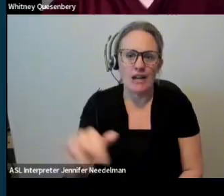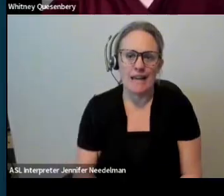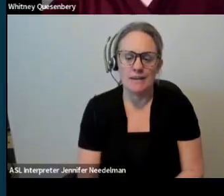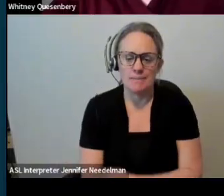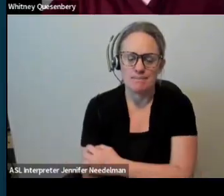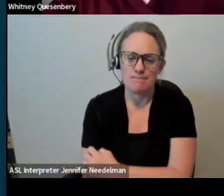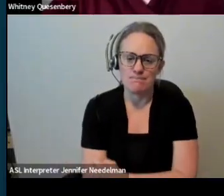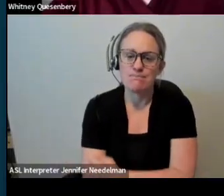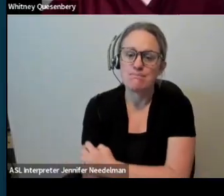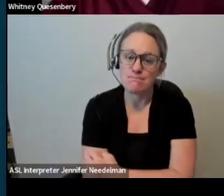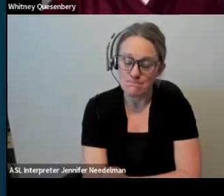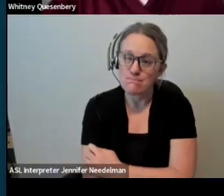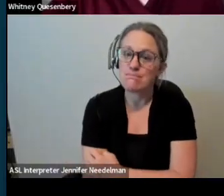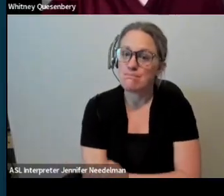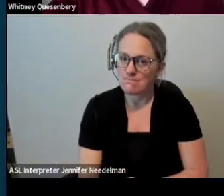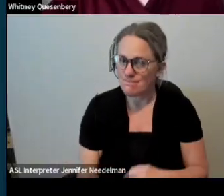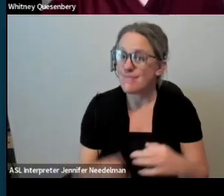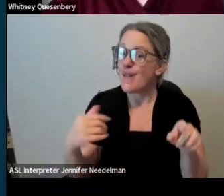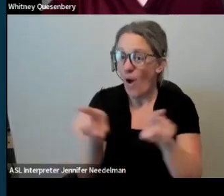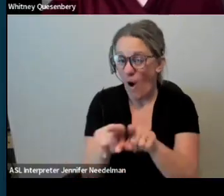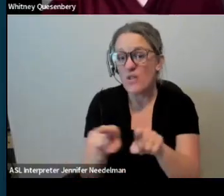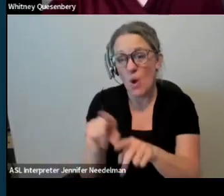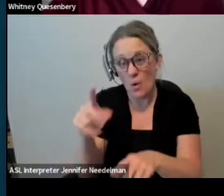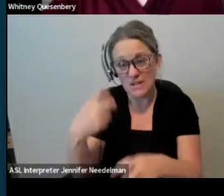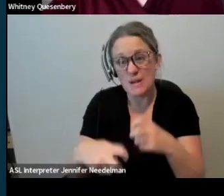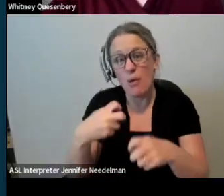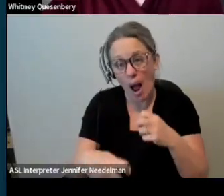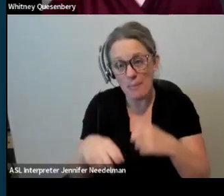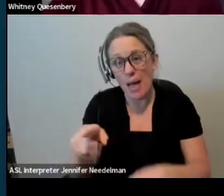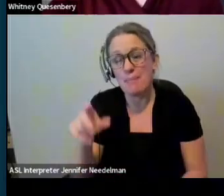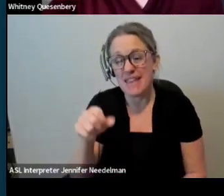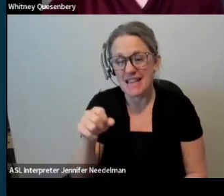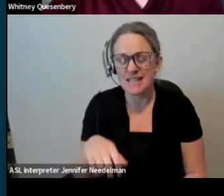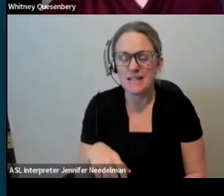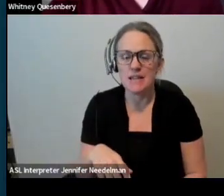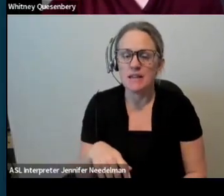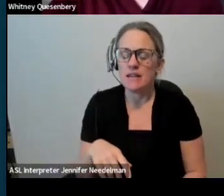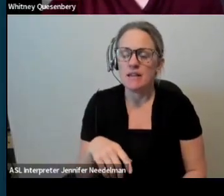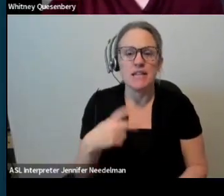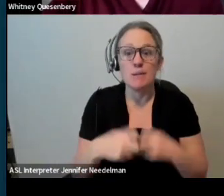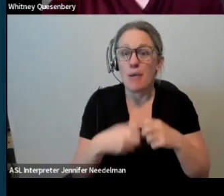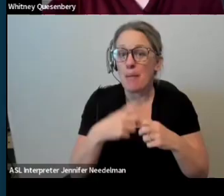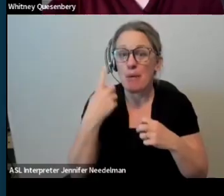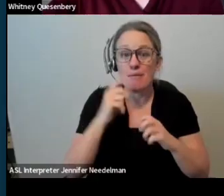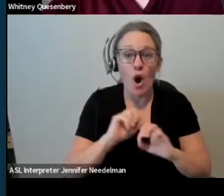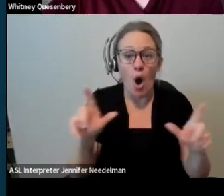Yep. Also a problem, but I think it's a problem for every persona you make, right?